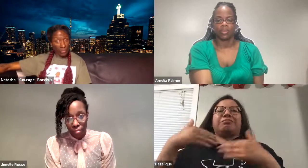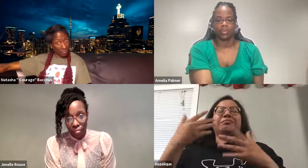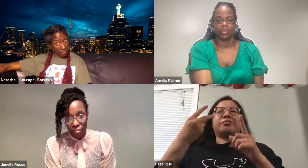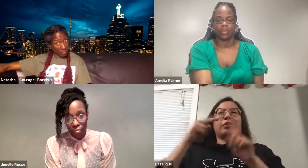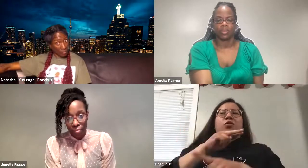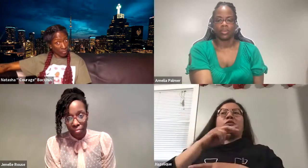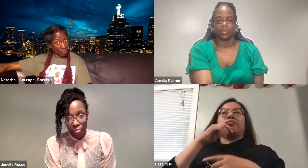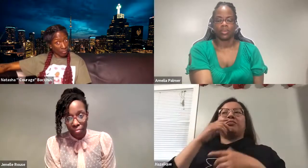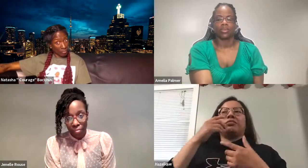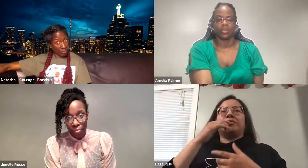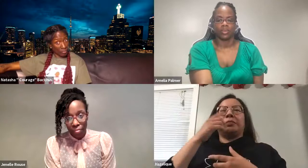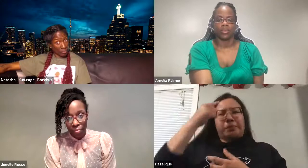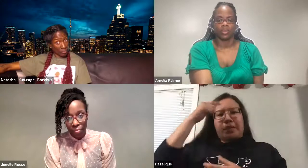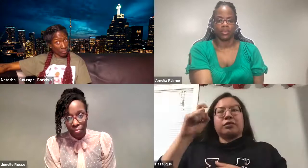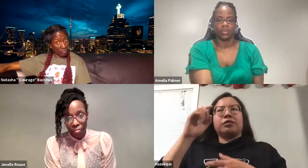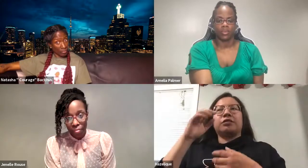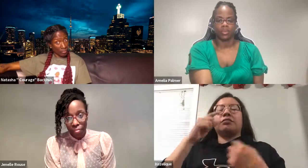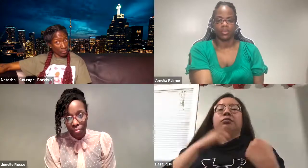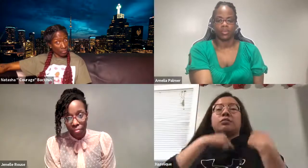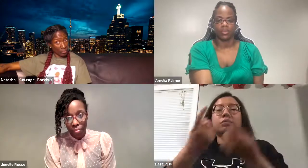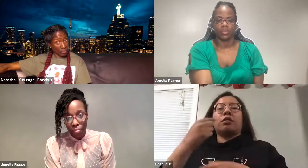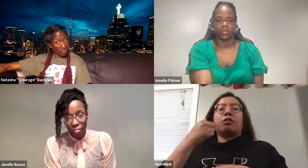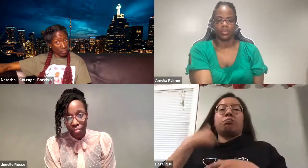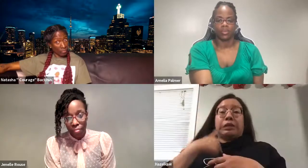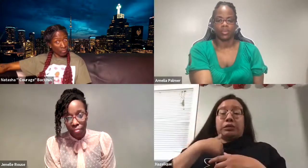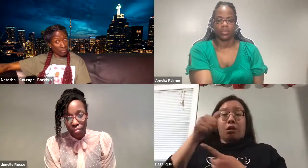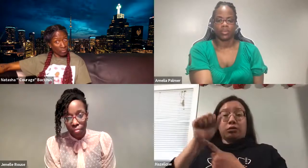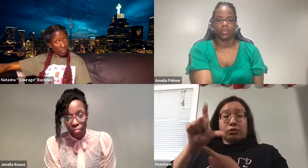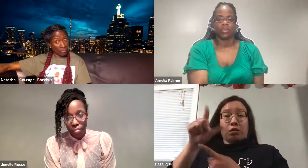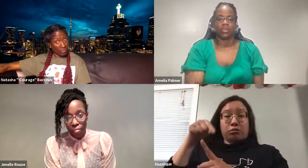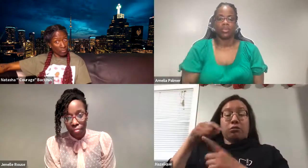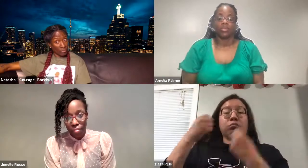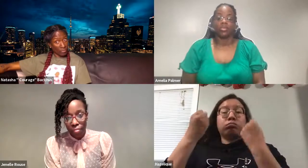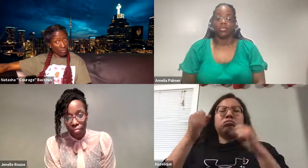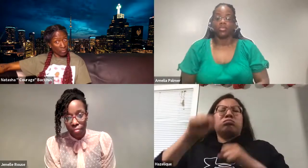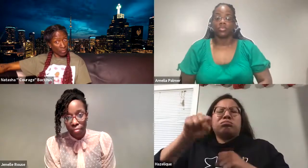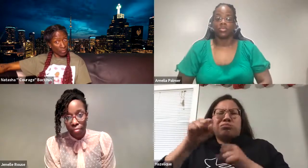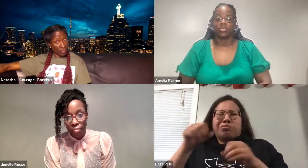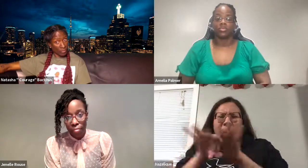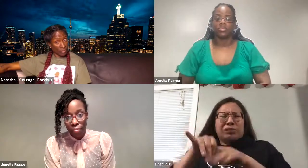and it just had a huge impact on me listening to that perspective. you know as an ASL